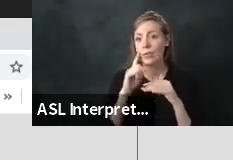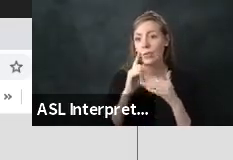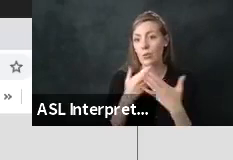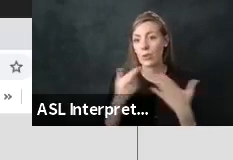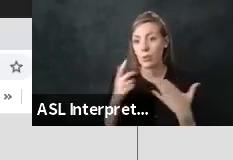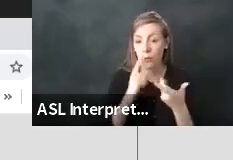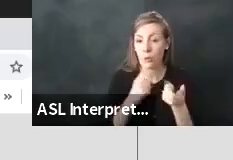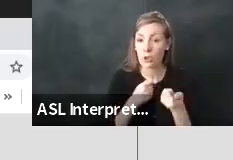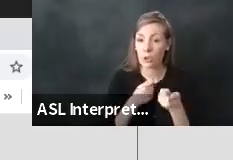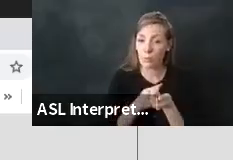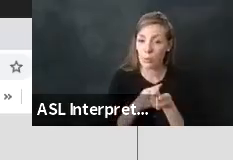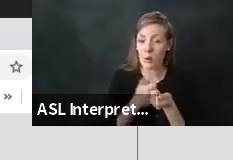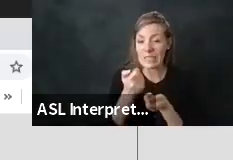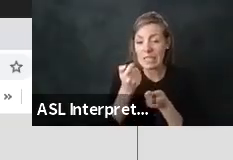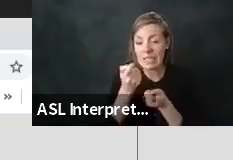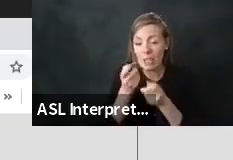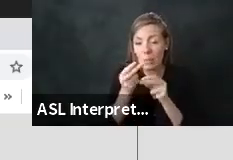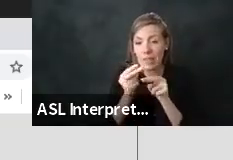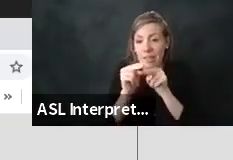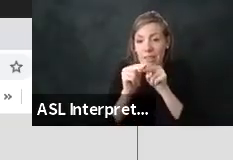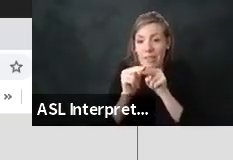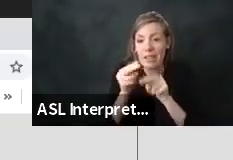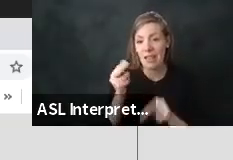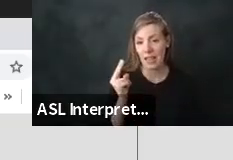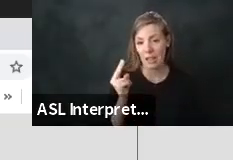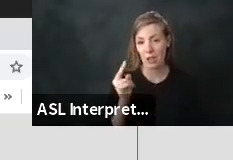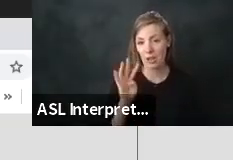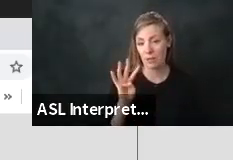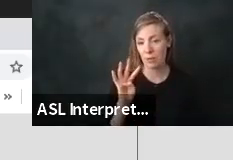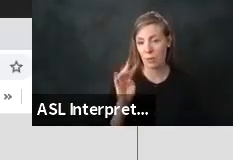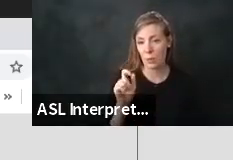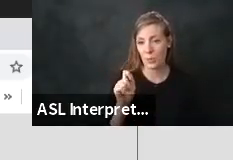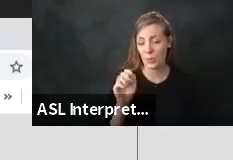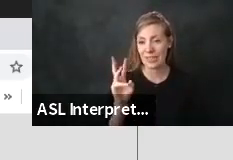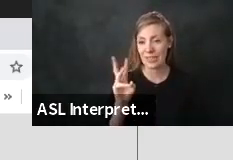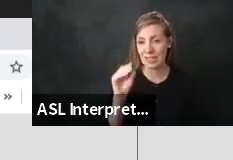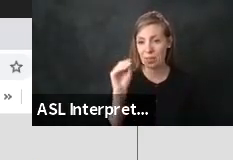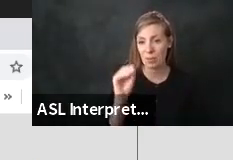we see slightly higher testing Positivity at 4.6%.